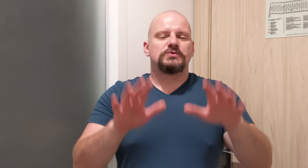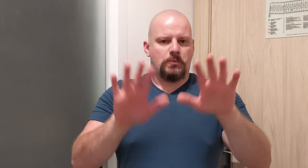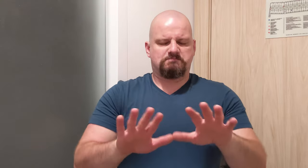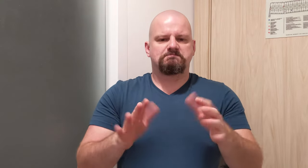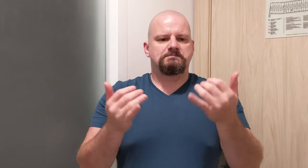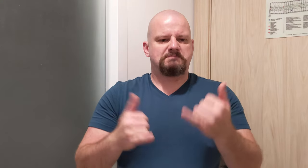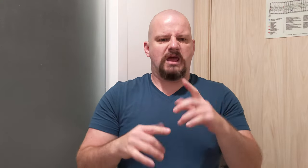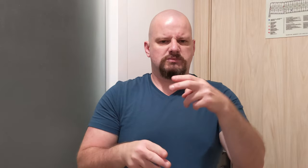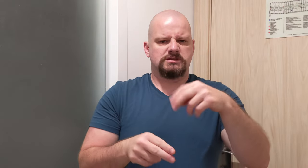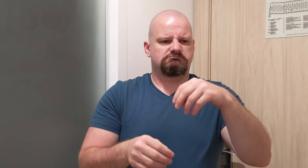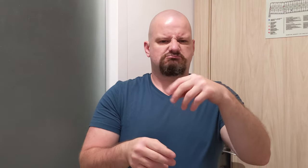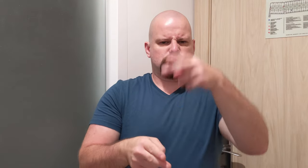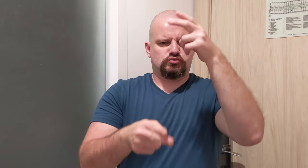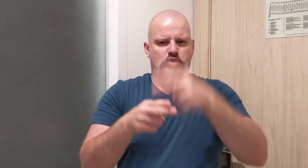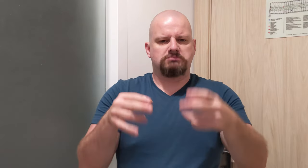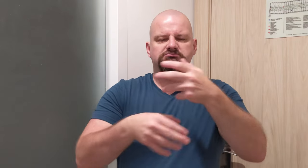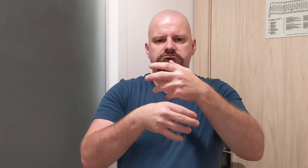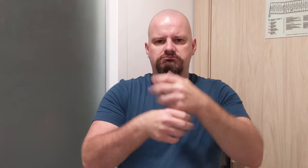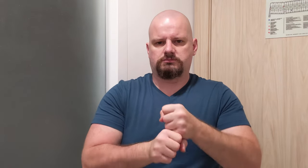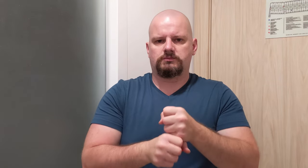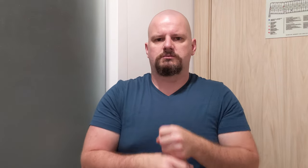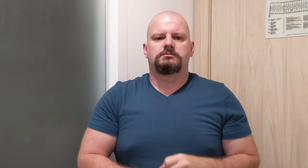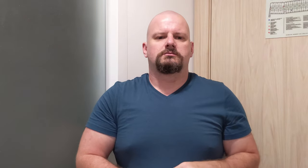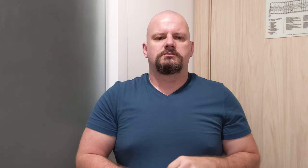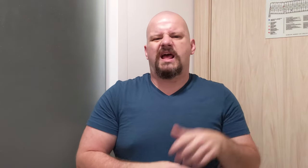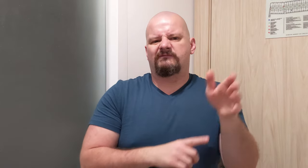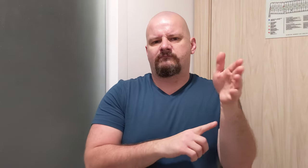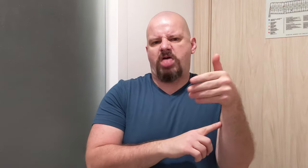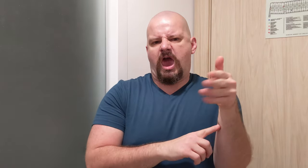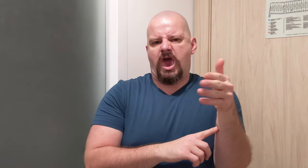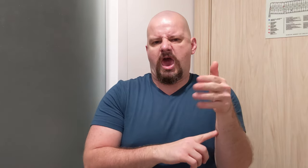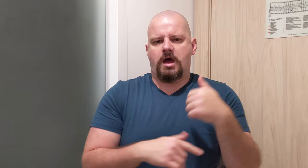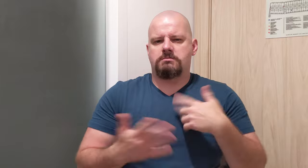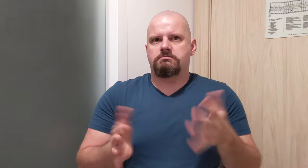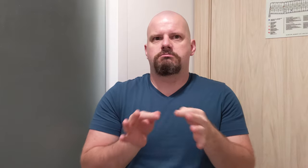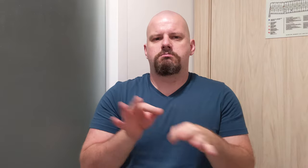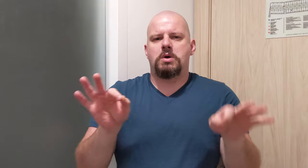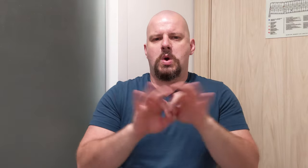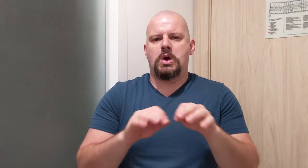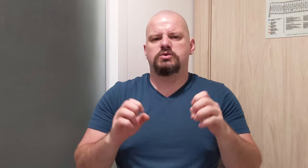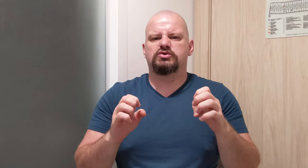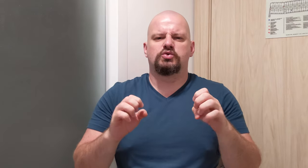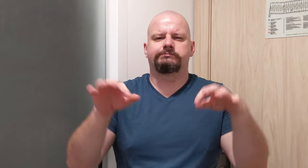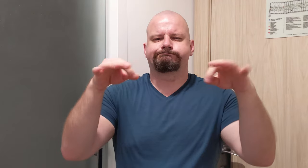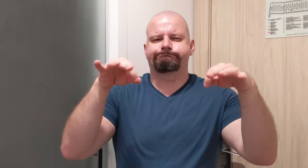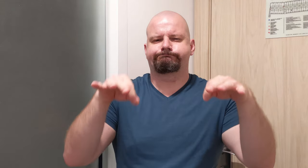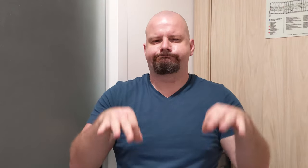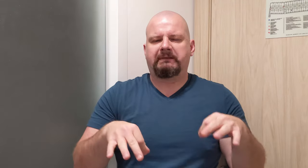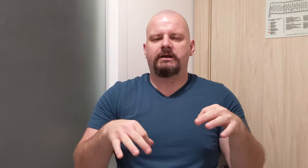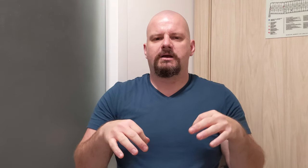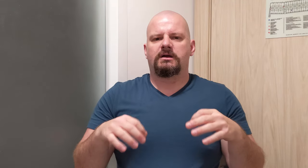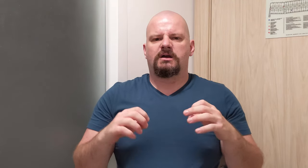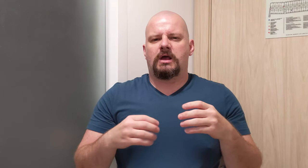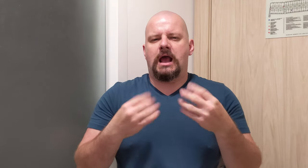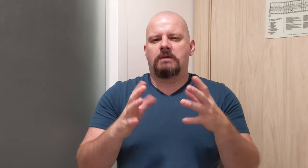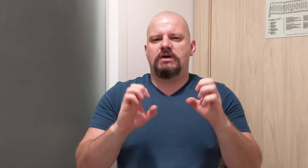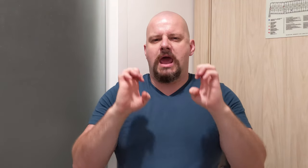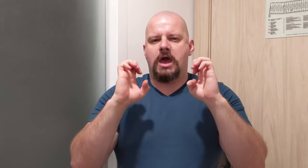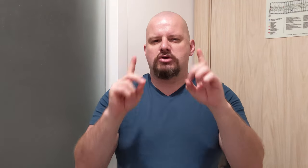OK, I'm going to wrap up. I'm here to give you an important informative concept of their flags